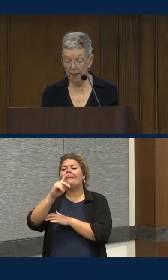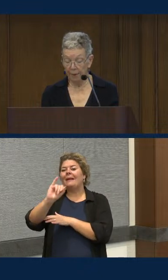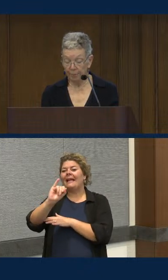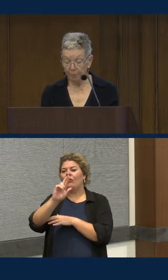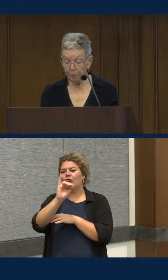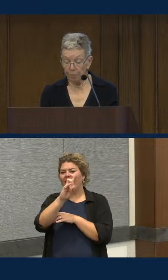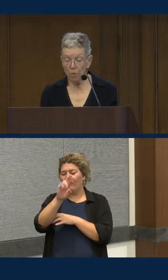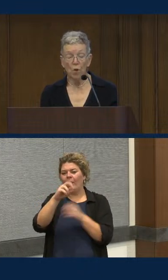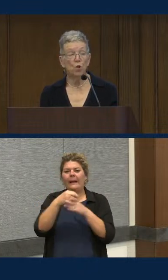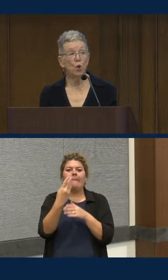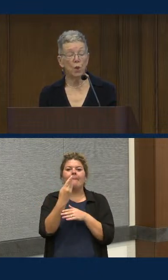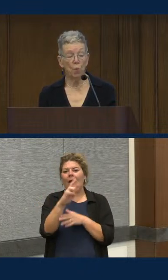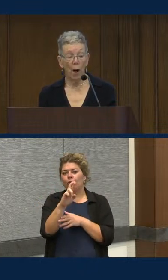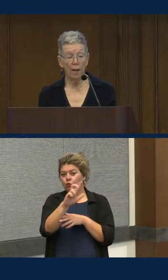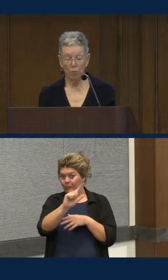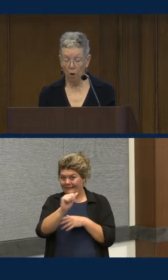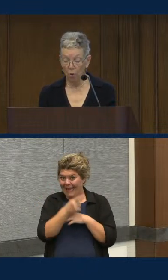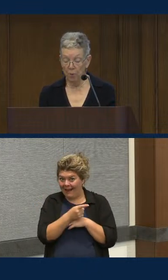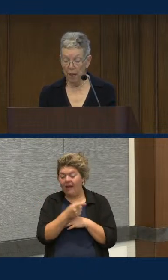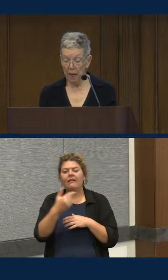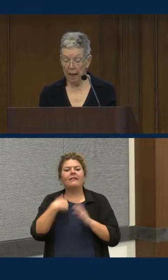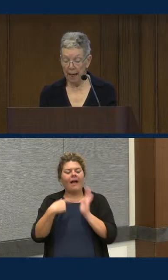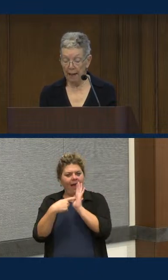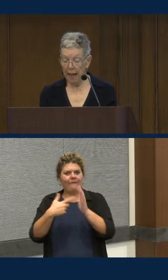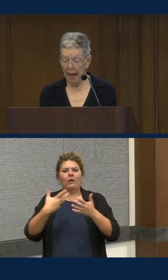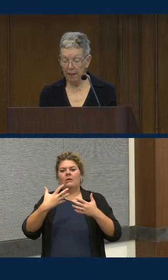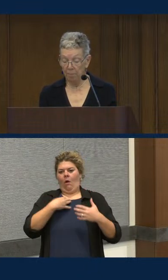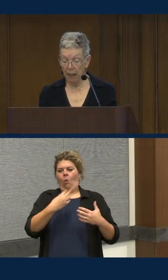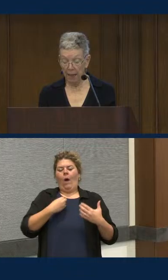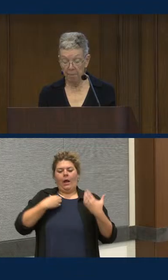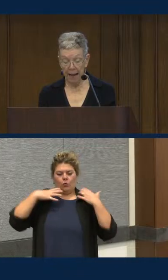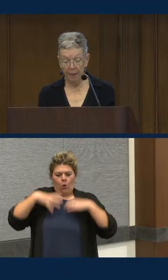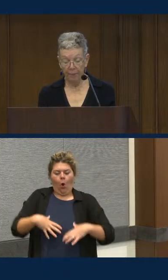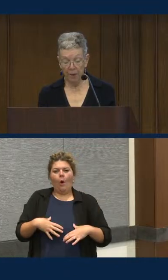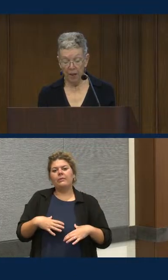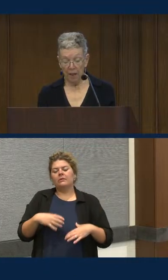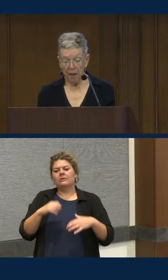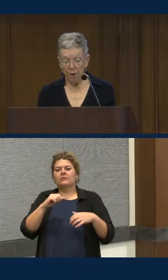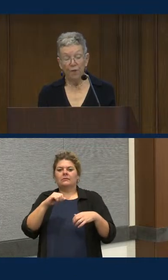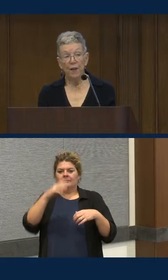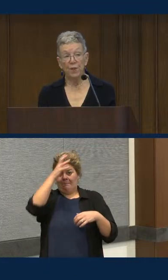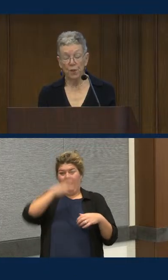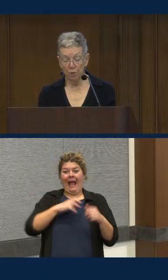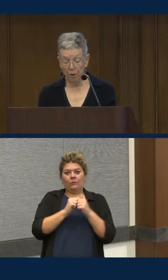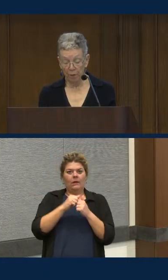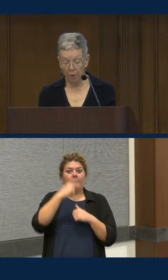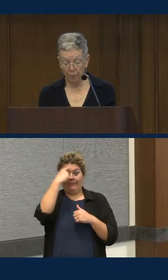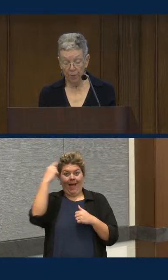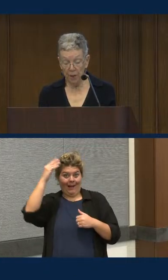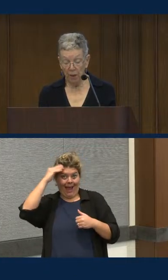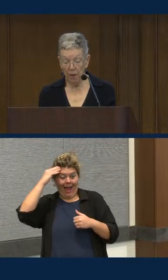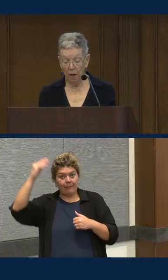white robed and hatted Black man. He faces the river,